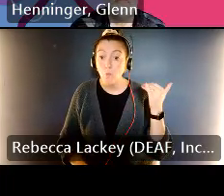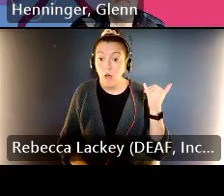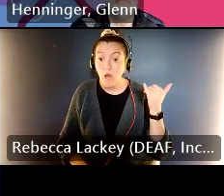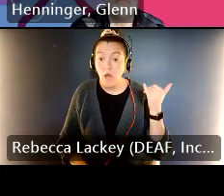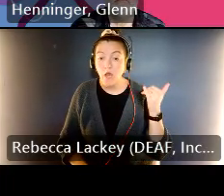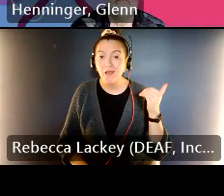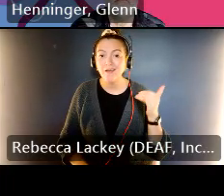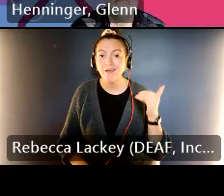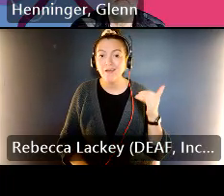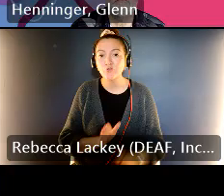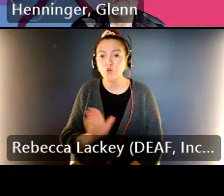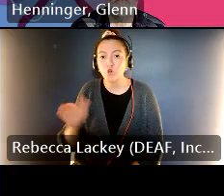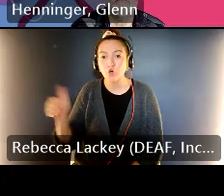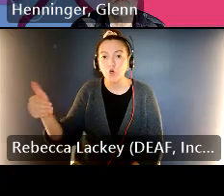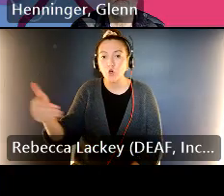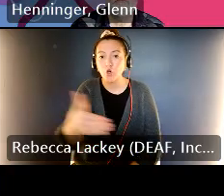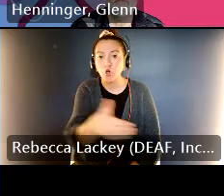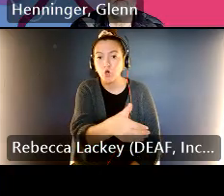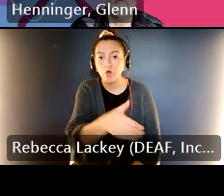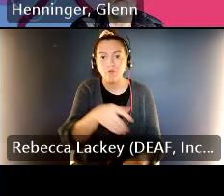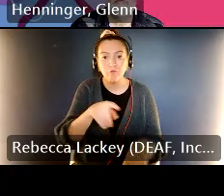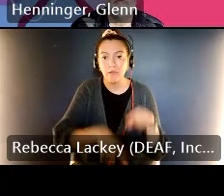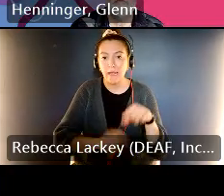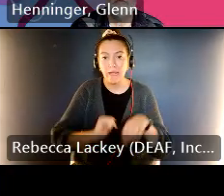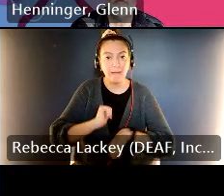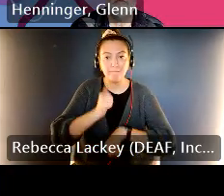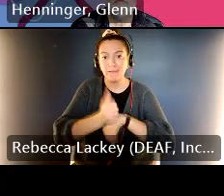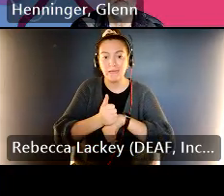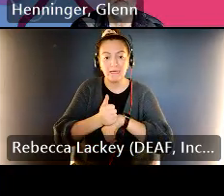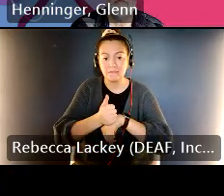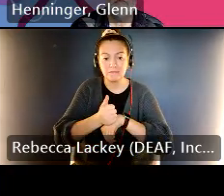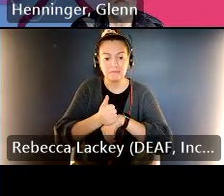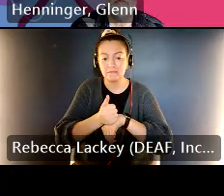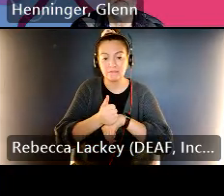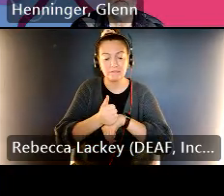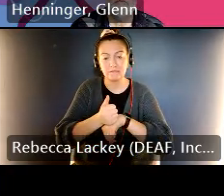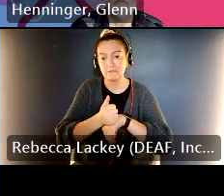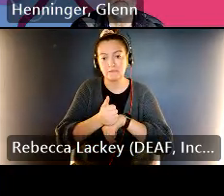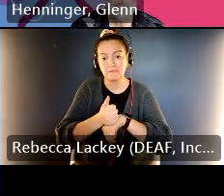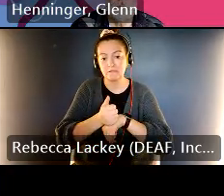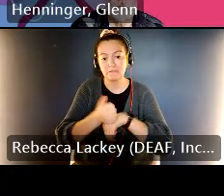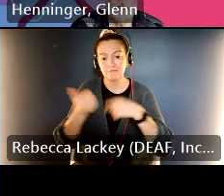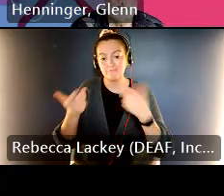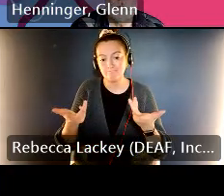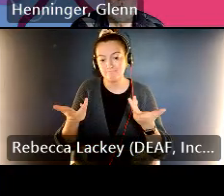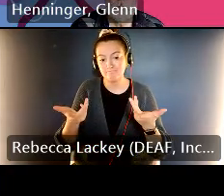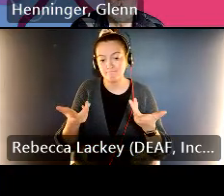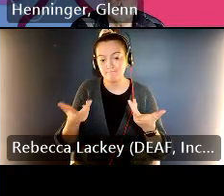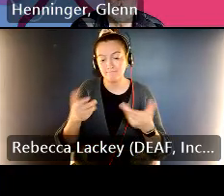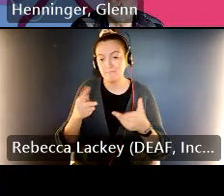You know, we're not able to place the speed humps at this curve.